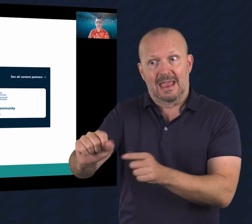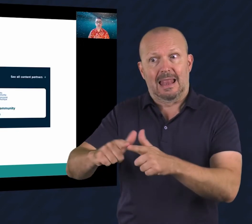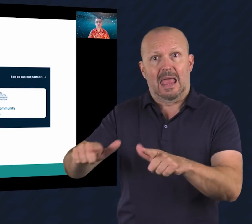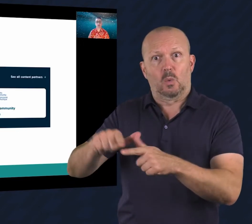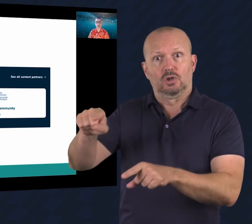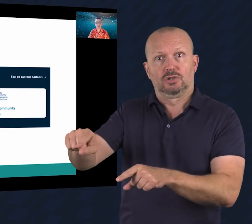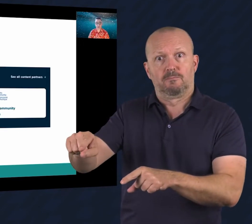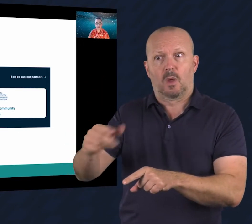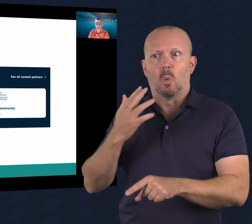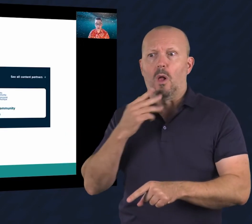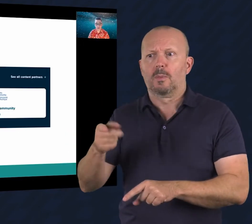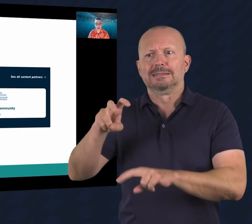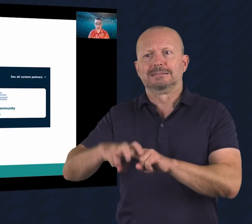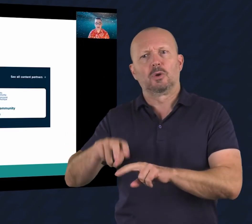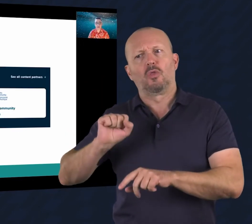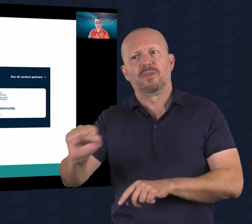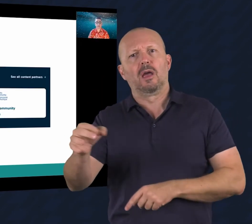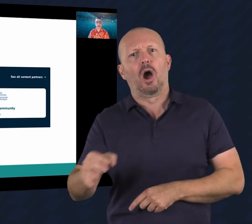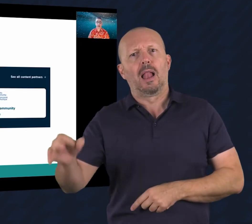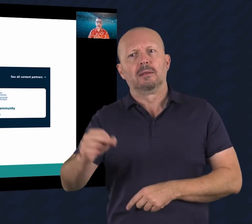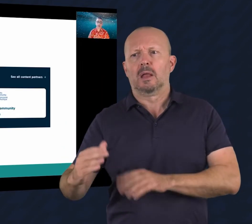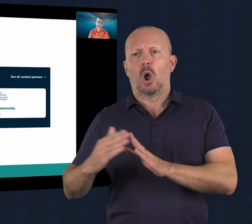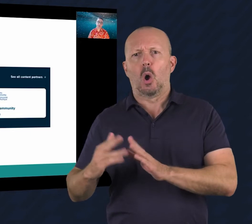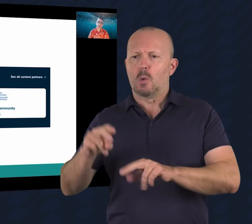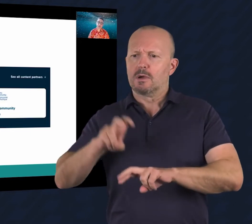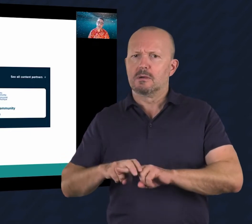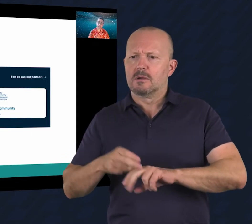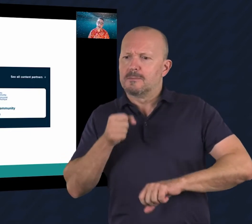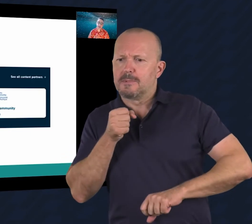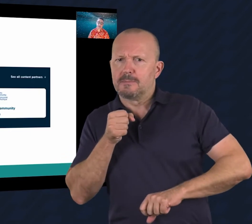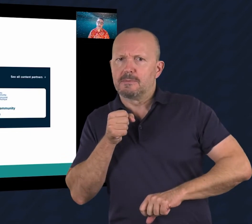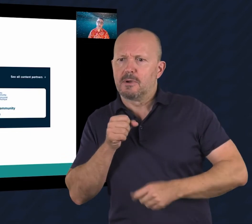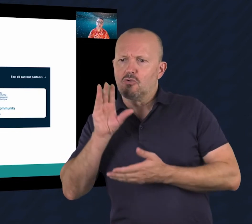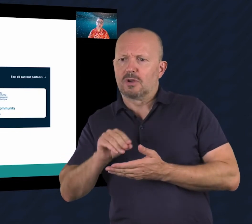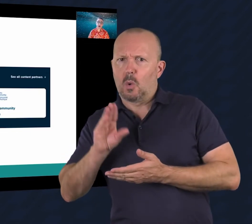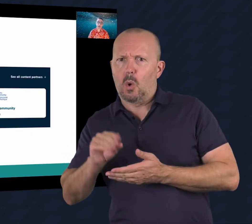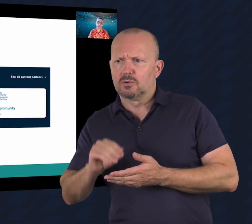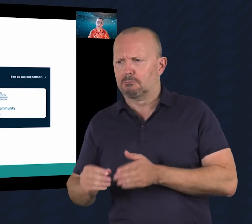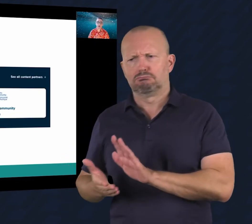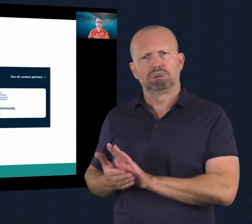whilst those people sit on their islands. And I think it would tell us something about us if we were to deny that work